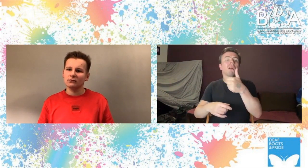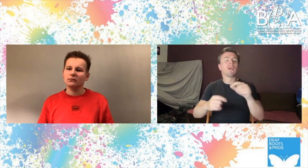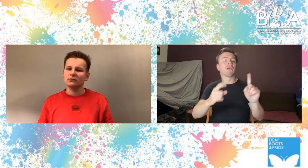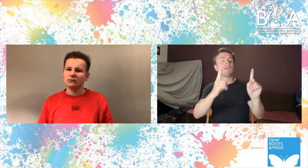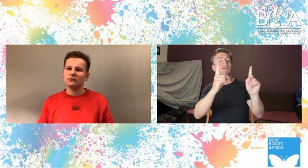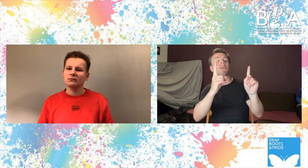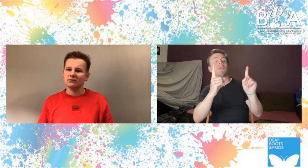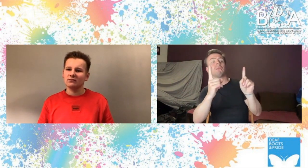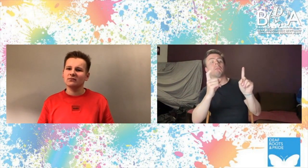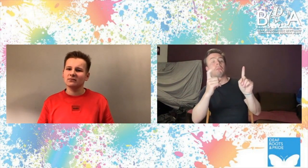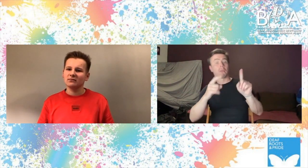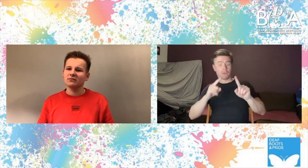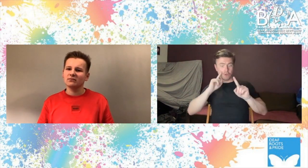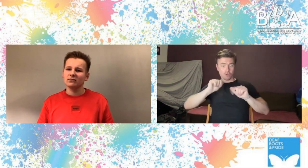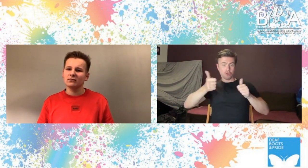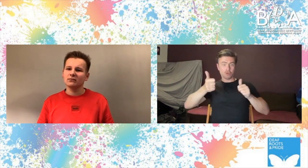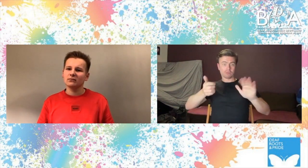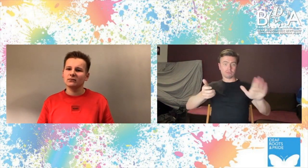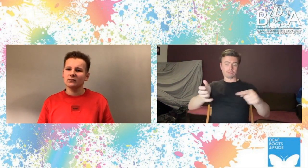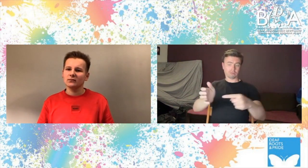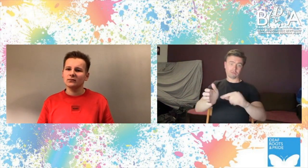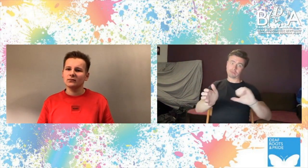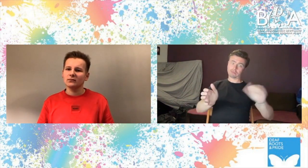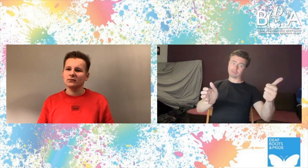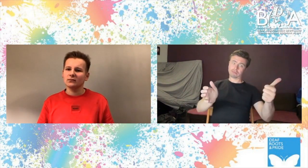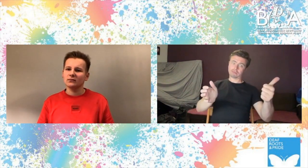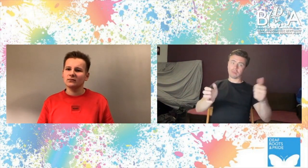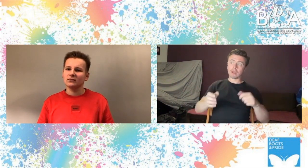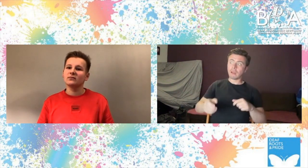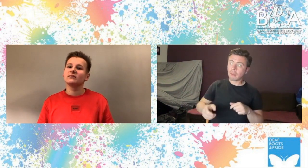And it might just be one photograph, but that’s great and that might be enough